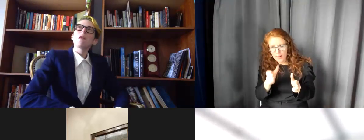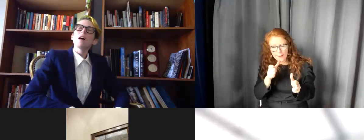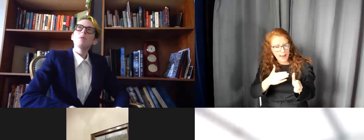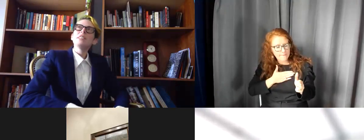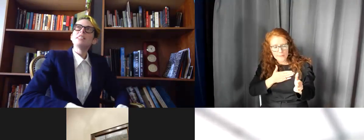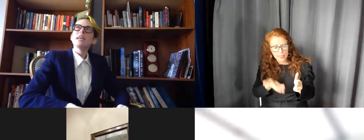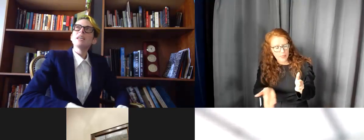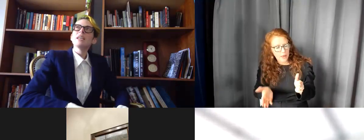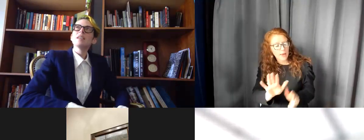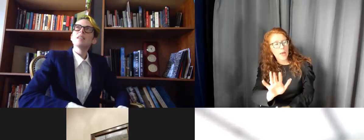Farrah Garland: I would say